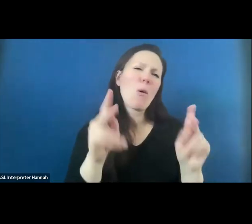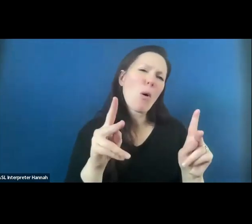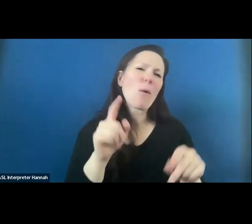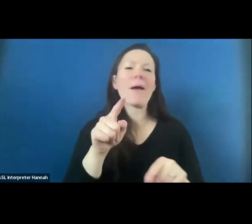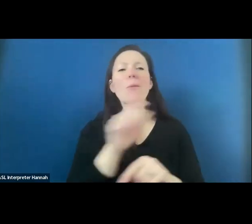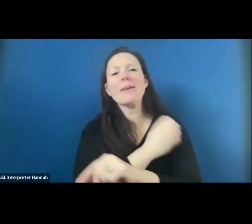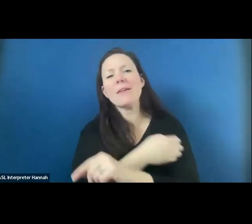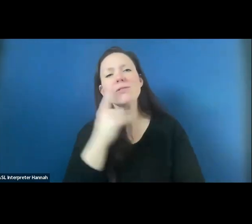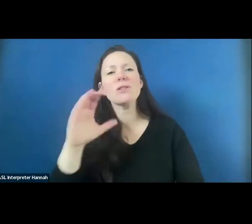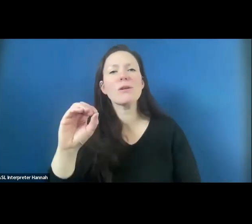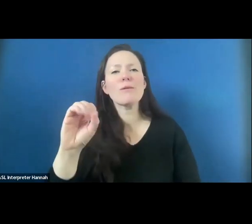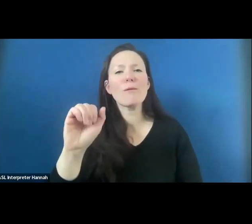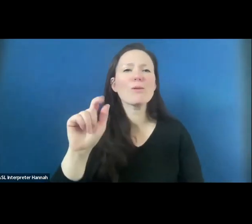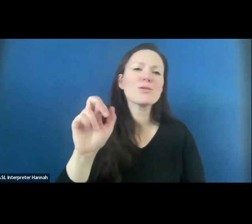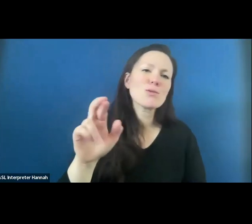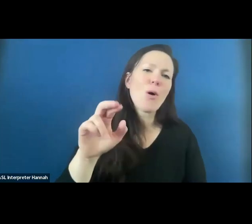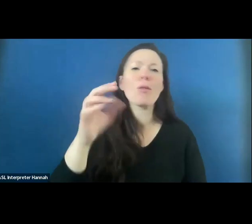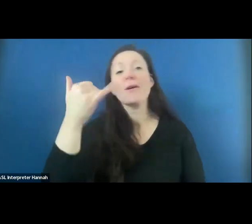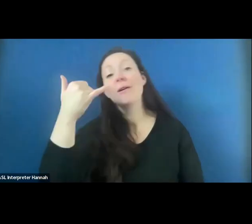They're needed for our phones, they're needed for electric vehicles.